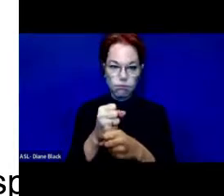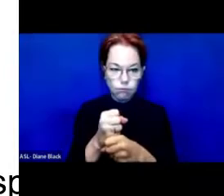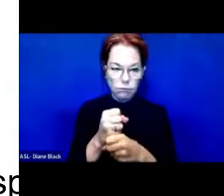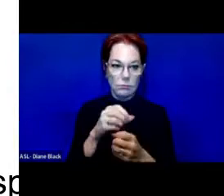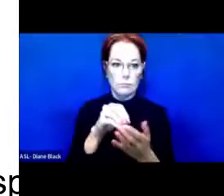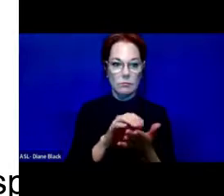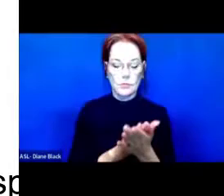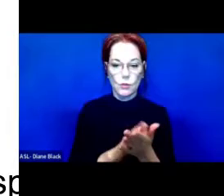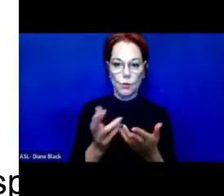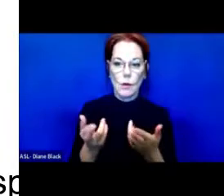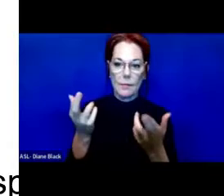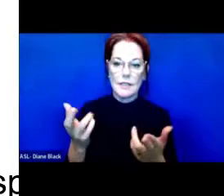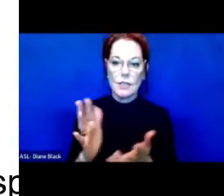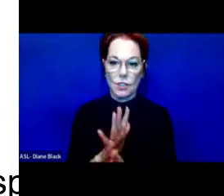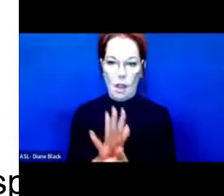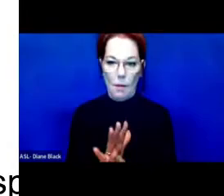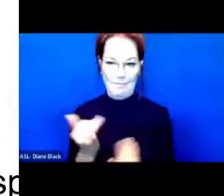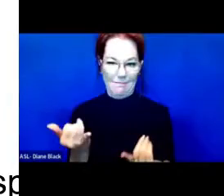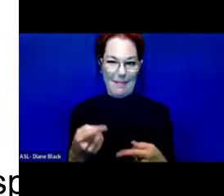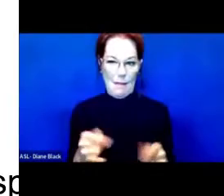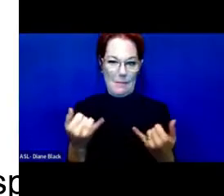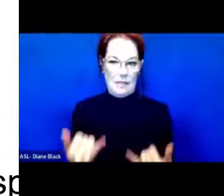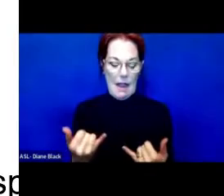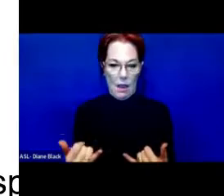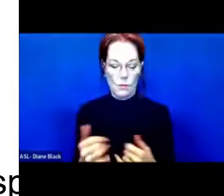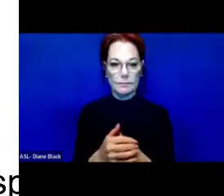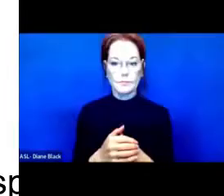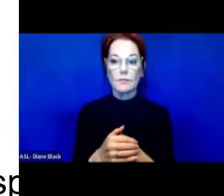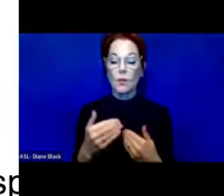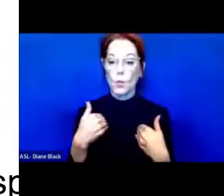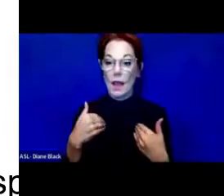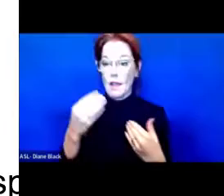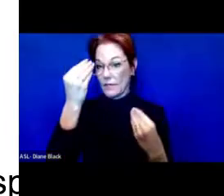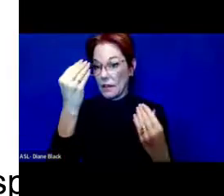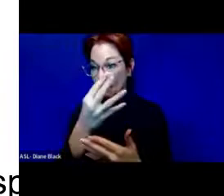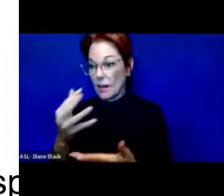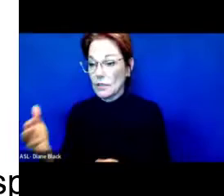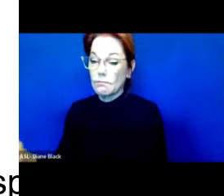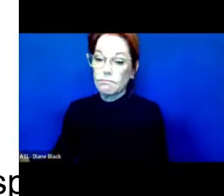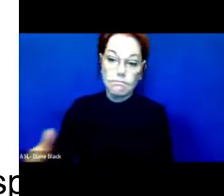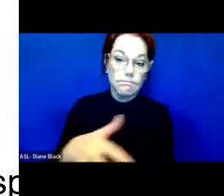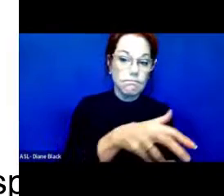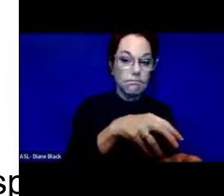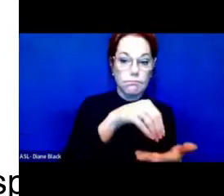that's really where we are right now. So we conducted all of that. We gathered all of that information, we put it together into a report and that report is